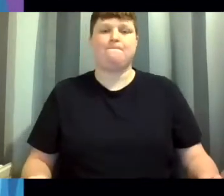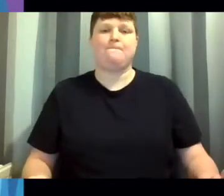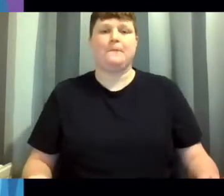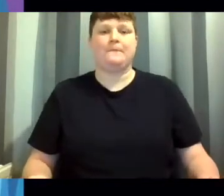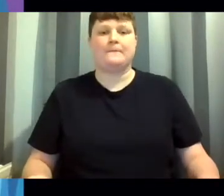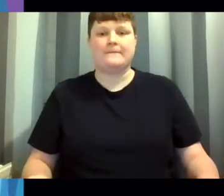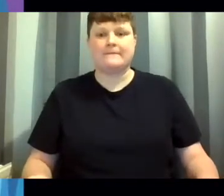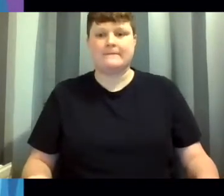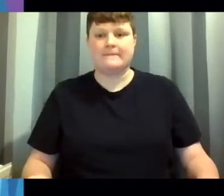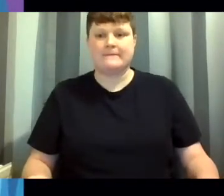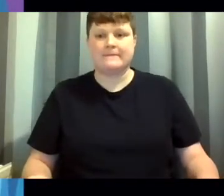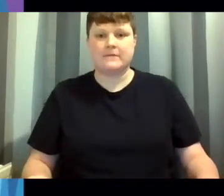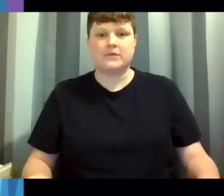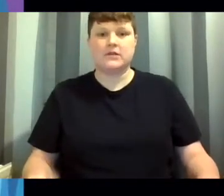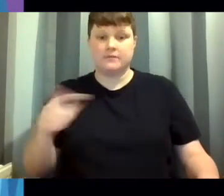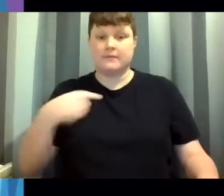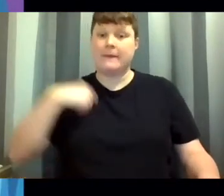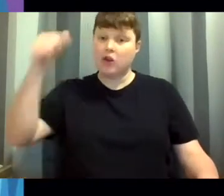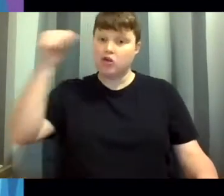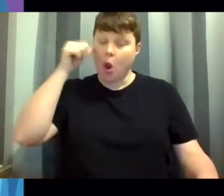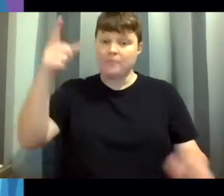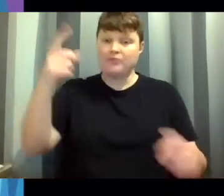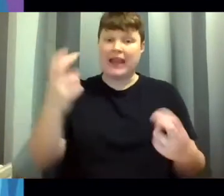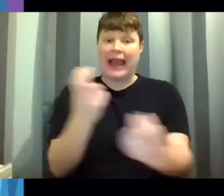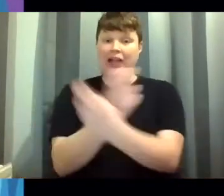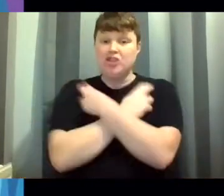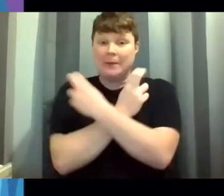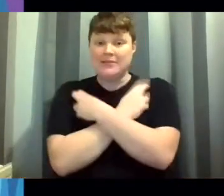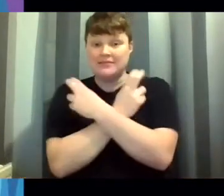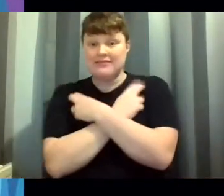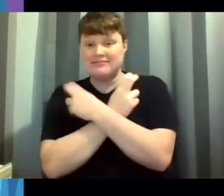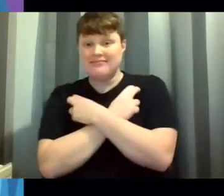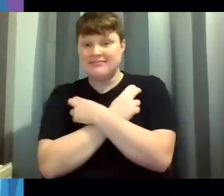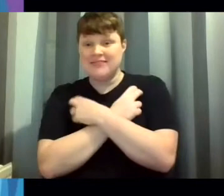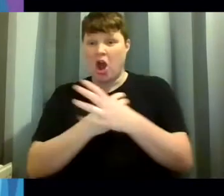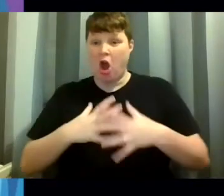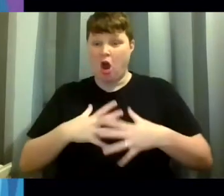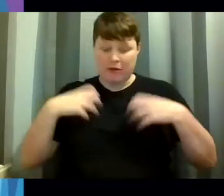We also know that, even before then, the ancient Egyptians removed organs using slits during